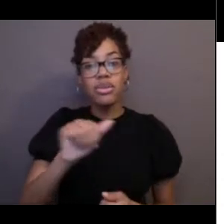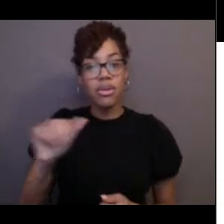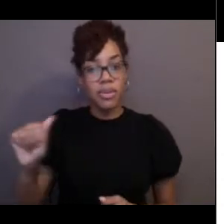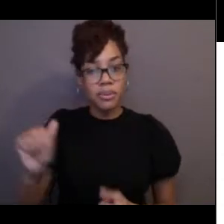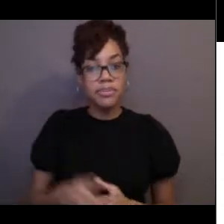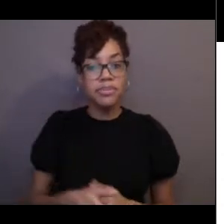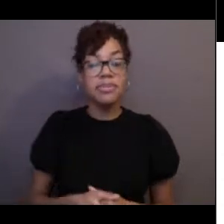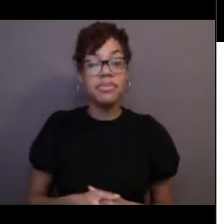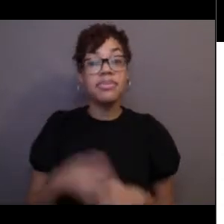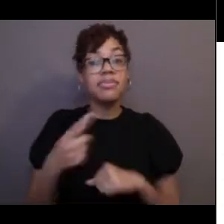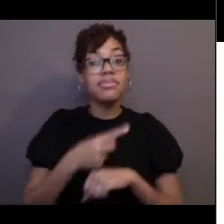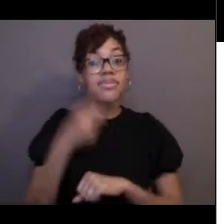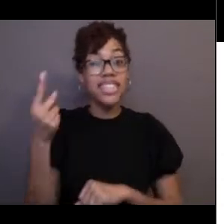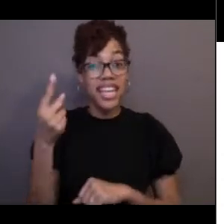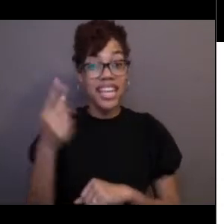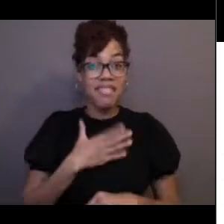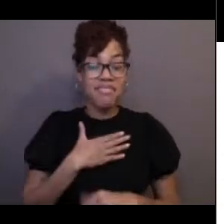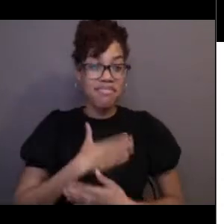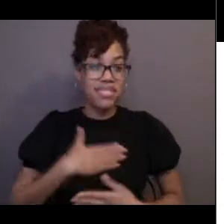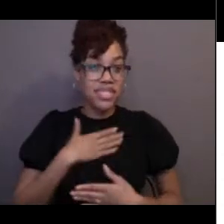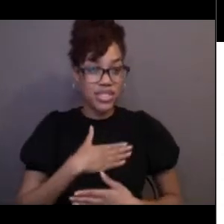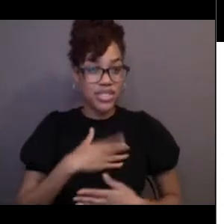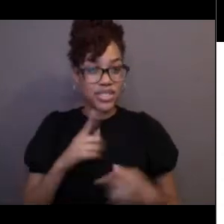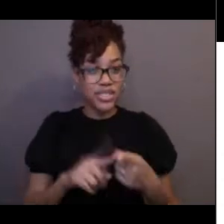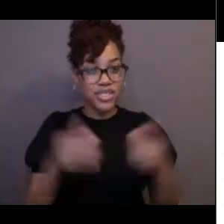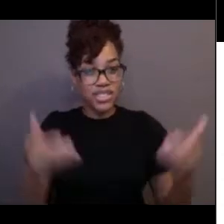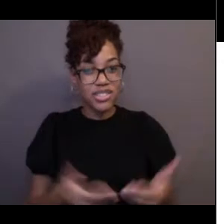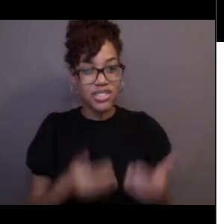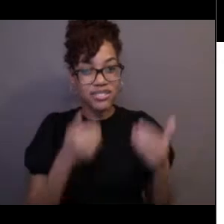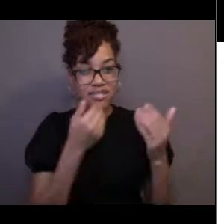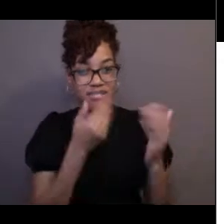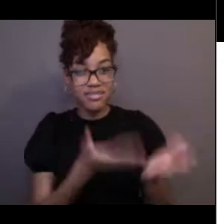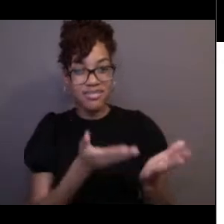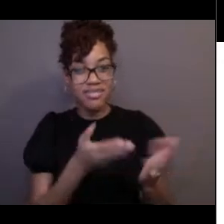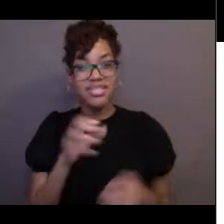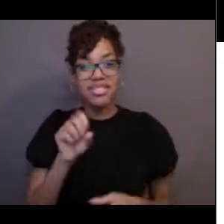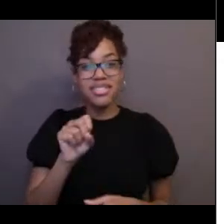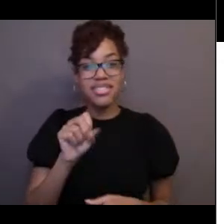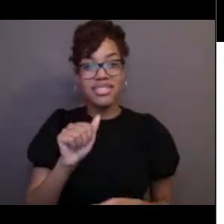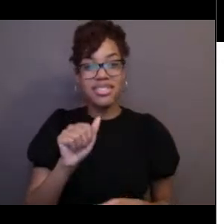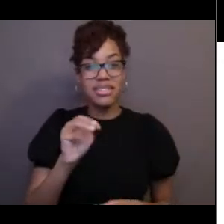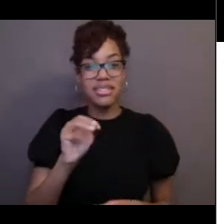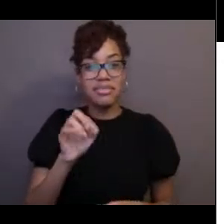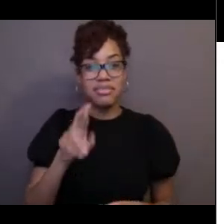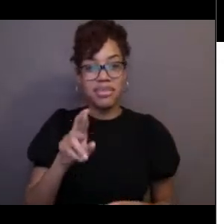And, today, it is my pleasure to be introducing you to Samir Patel with NOAA's Northeast Fisheries Science Center